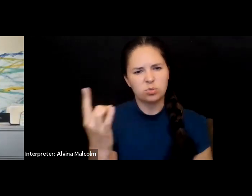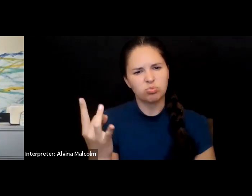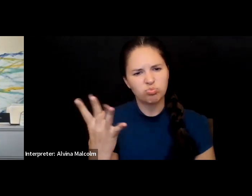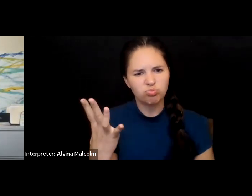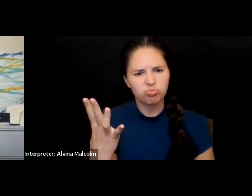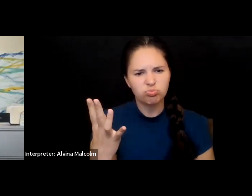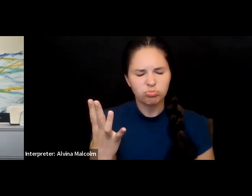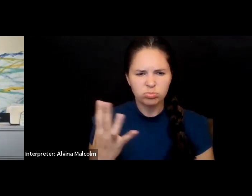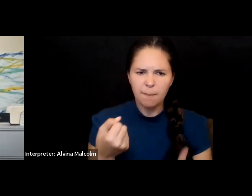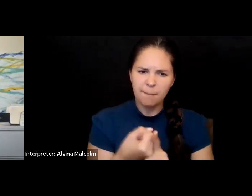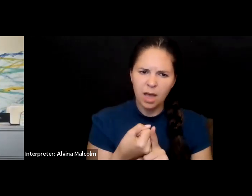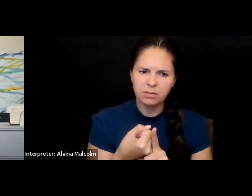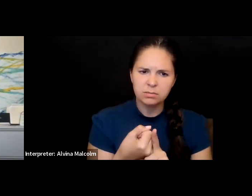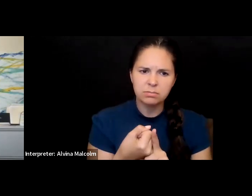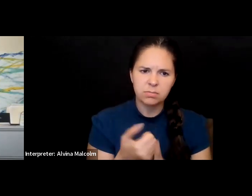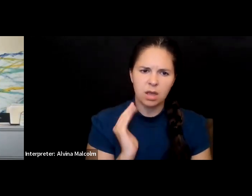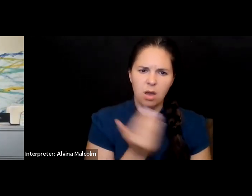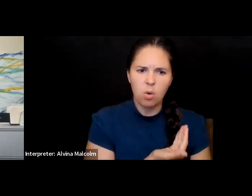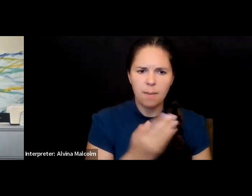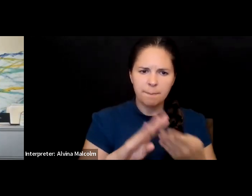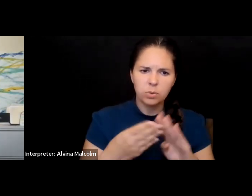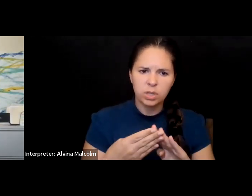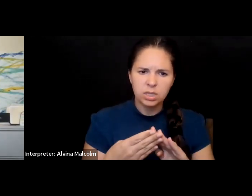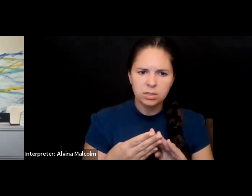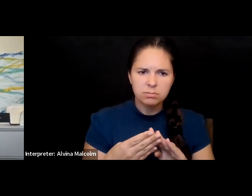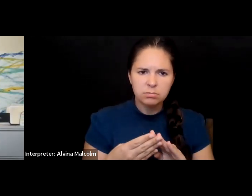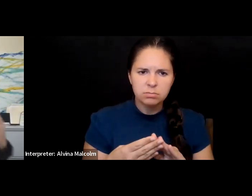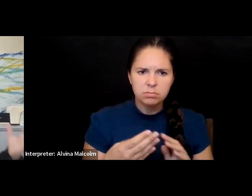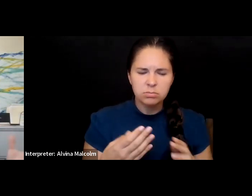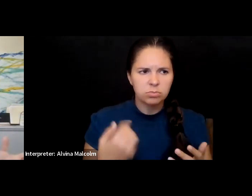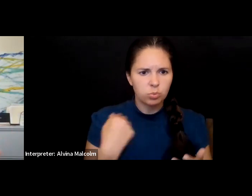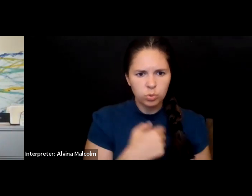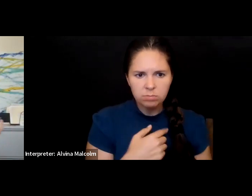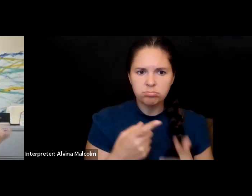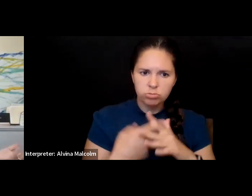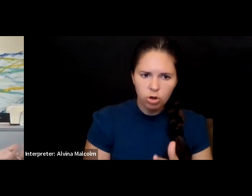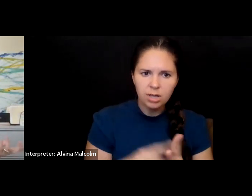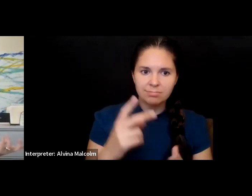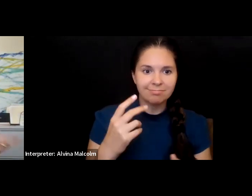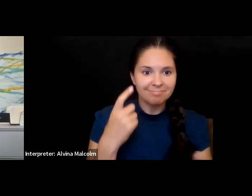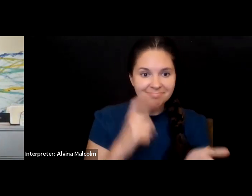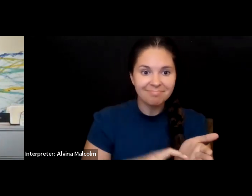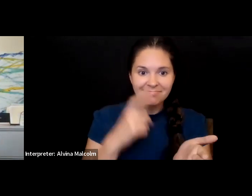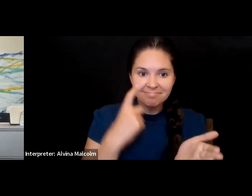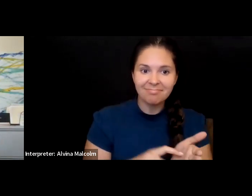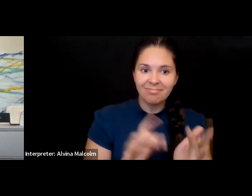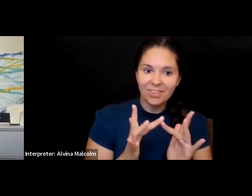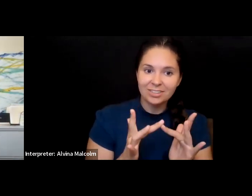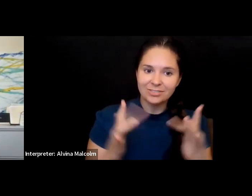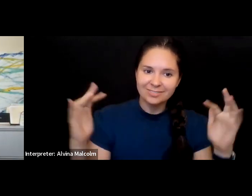help. Our CILs did all of that. They held virtual gatherings because isolation was, like, a big deal, and it